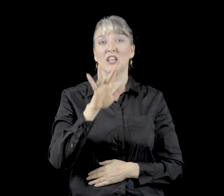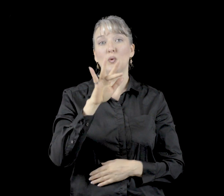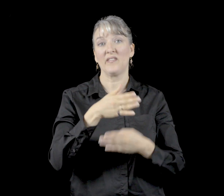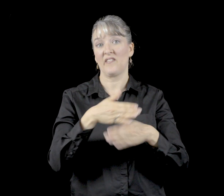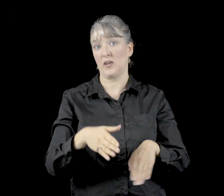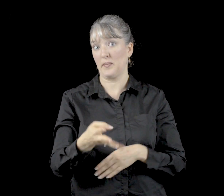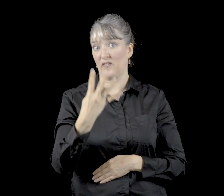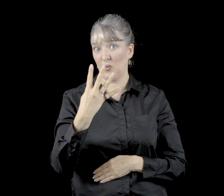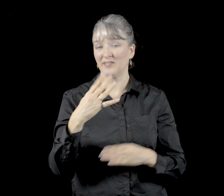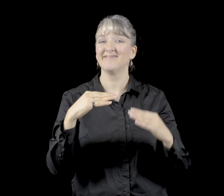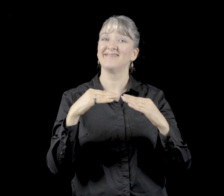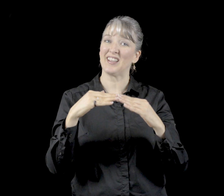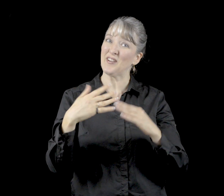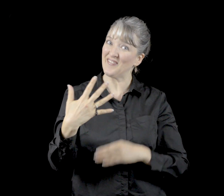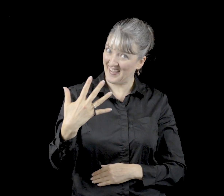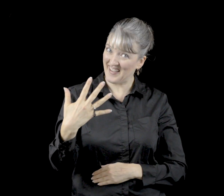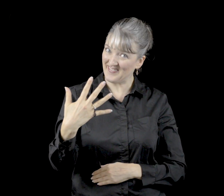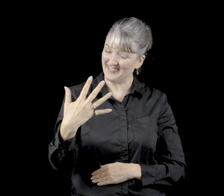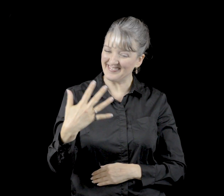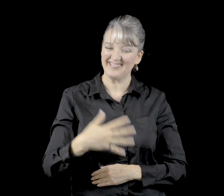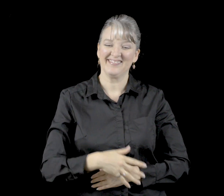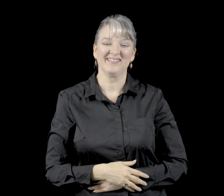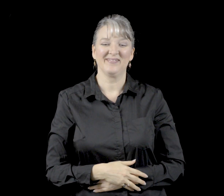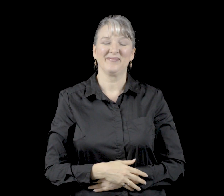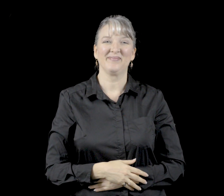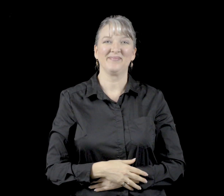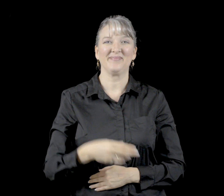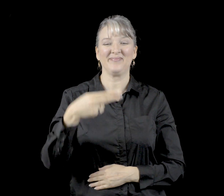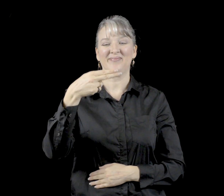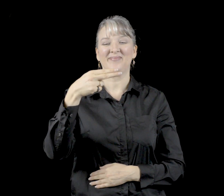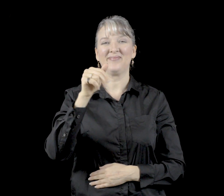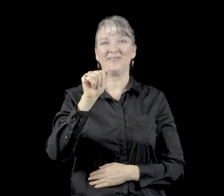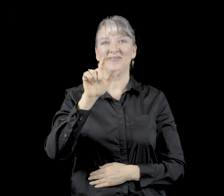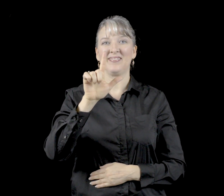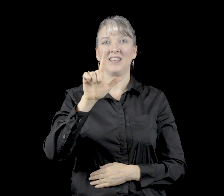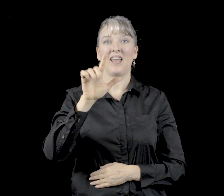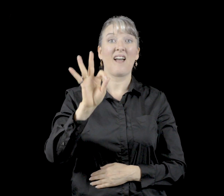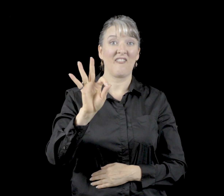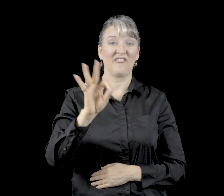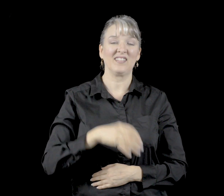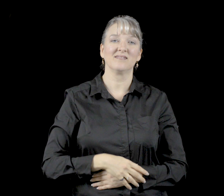25 divided by 4 = 5 [Bloody hell! You do stink at math!] H-A-L-F Half